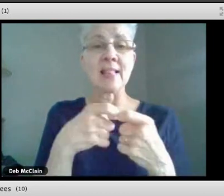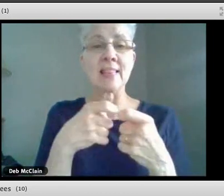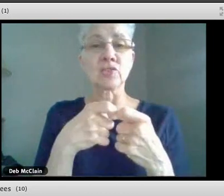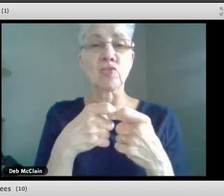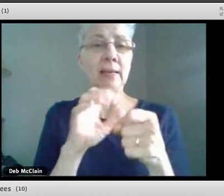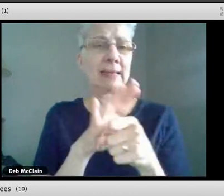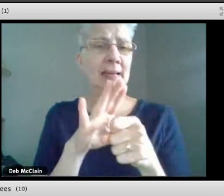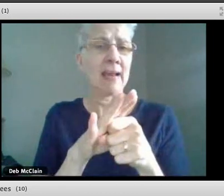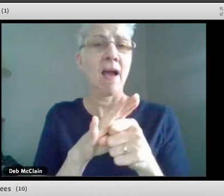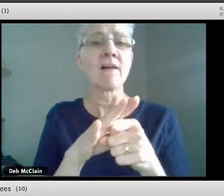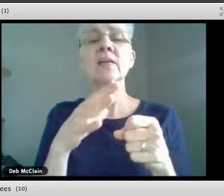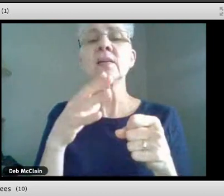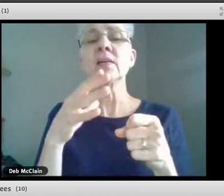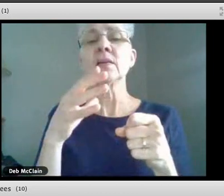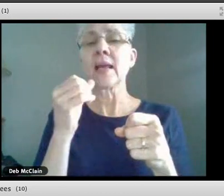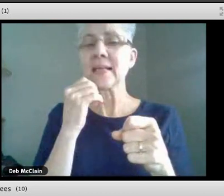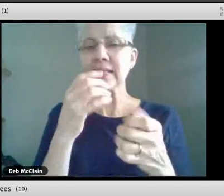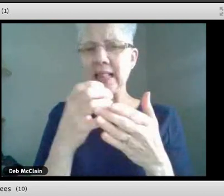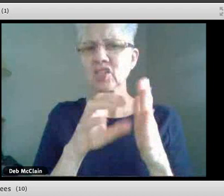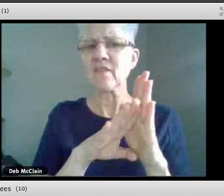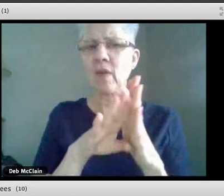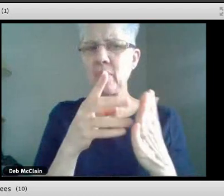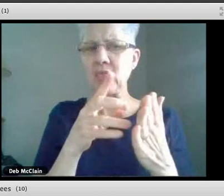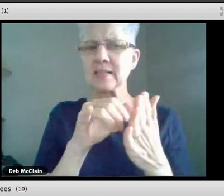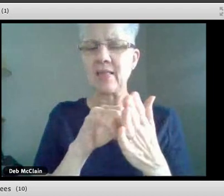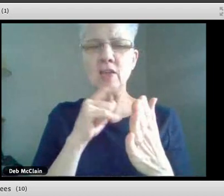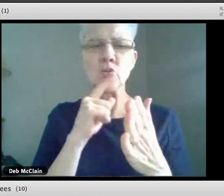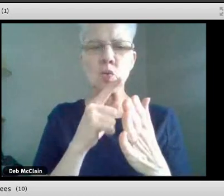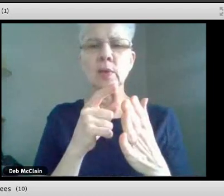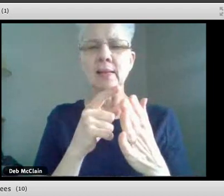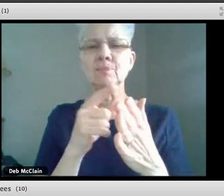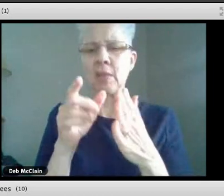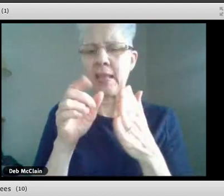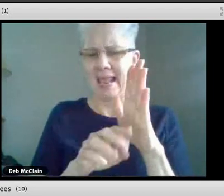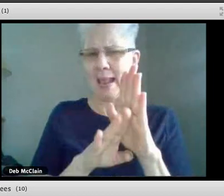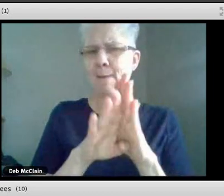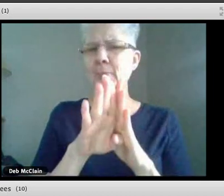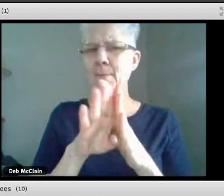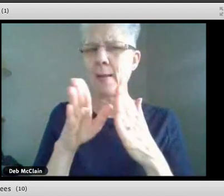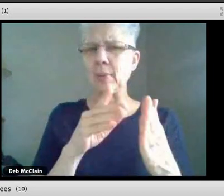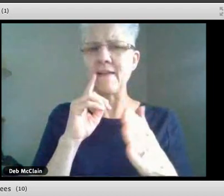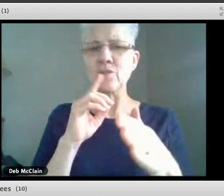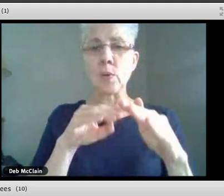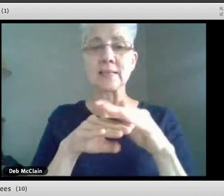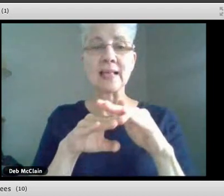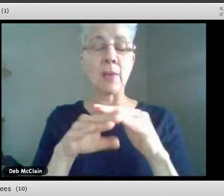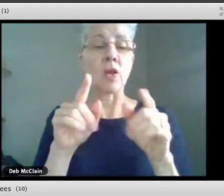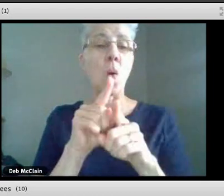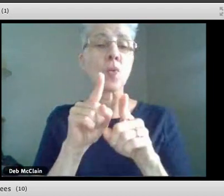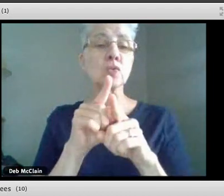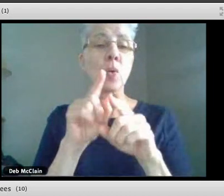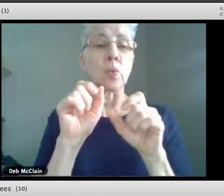it's not in your collection development and different things like that, you can implement a plan for accessibility. You can also...